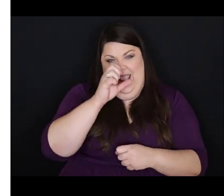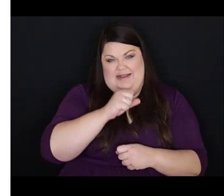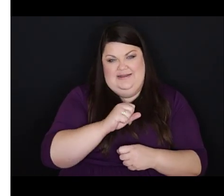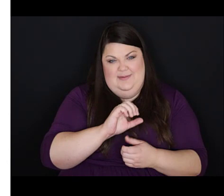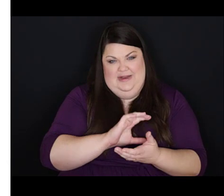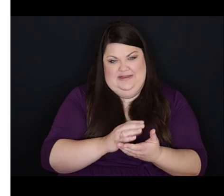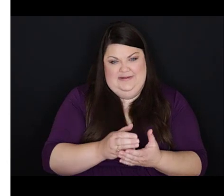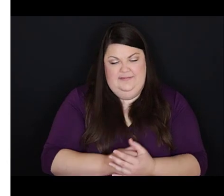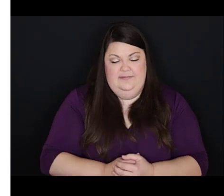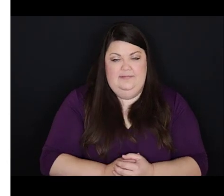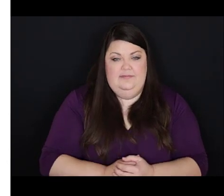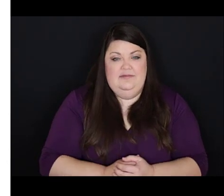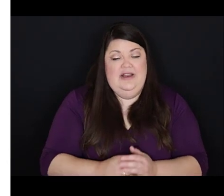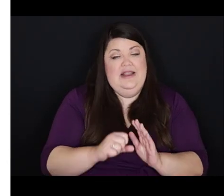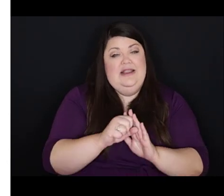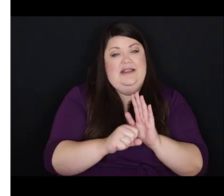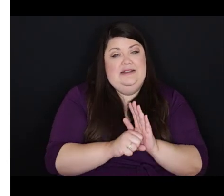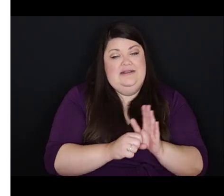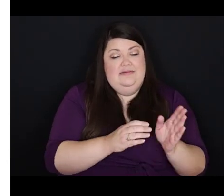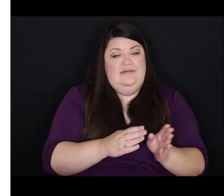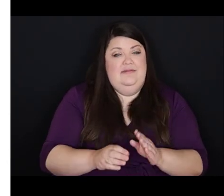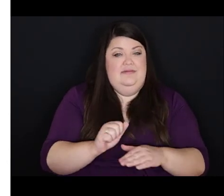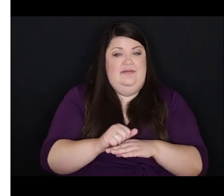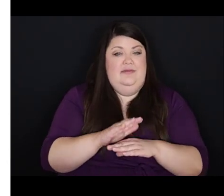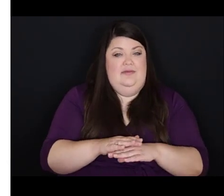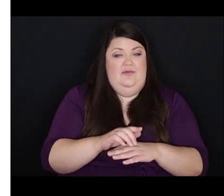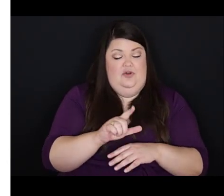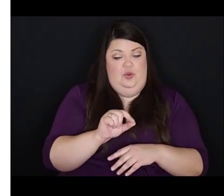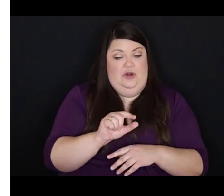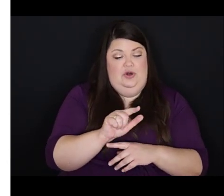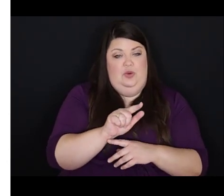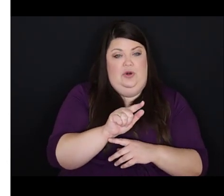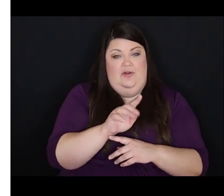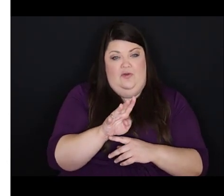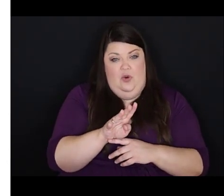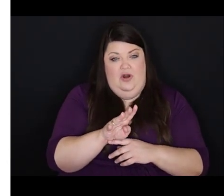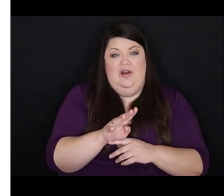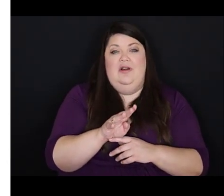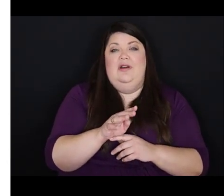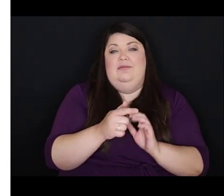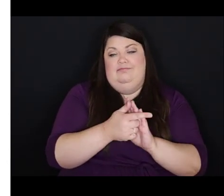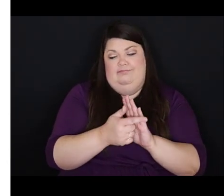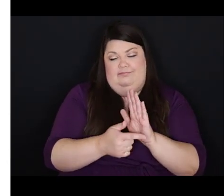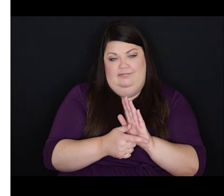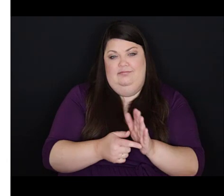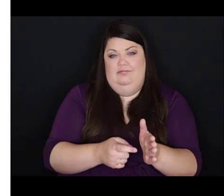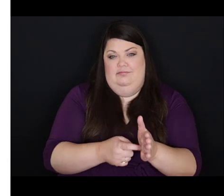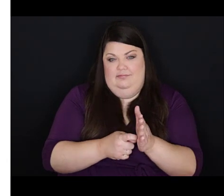State Plan submissions for program year 2024 are statutorily required to include